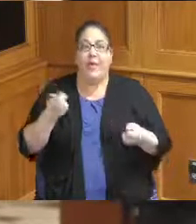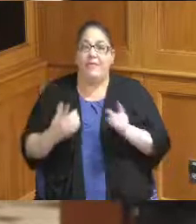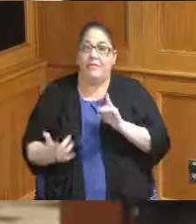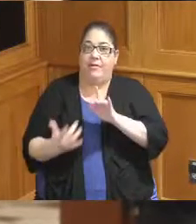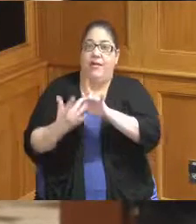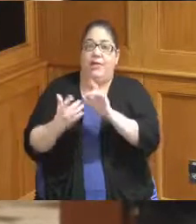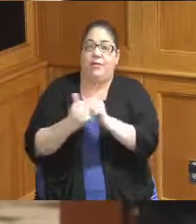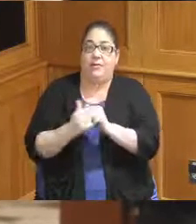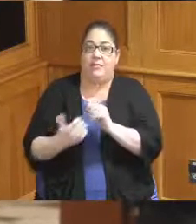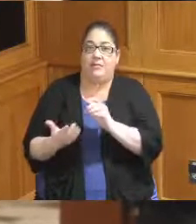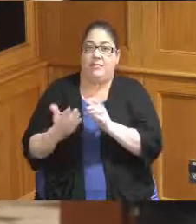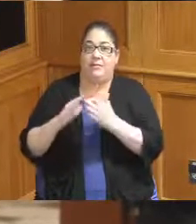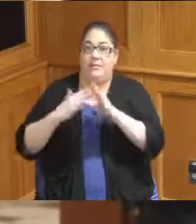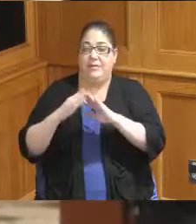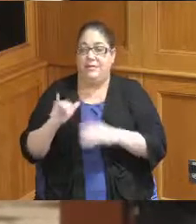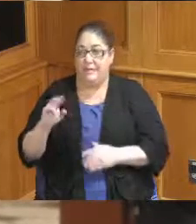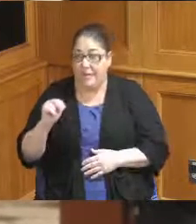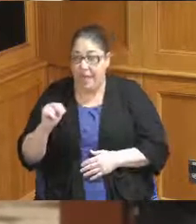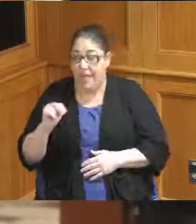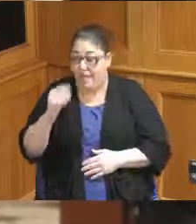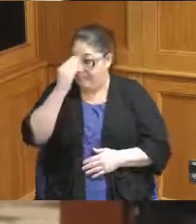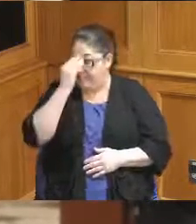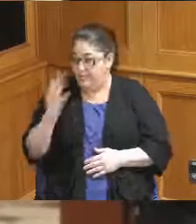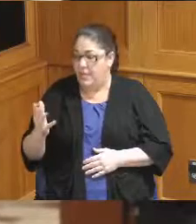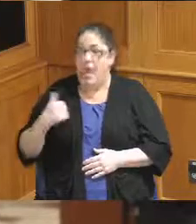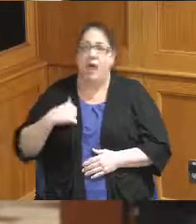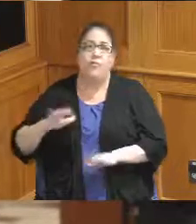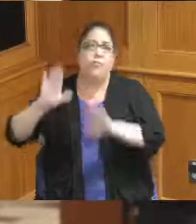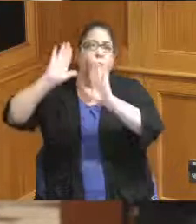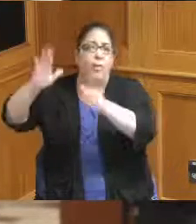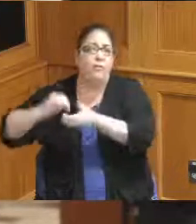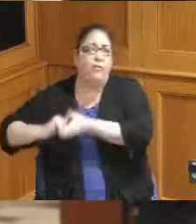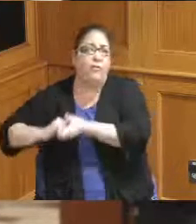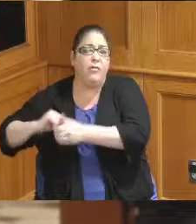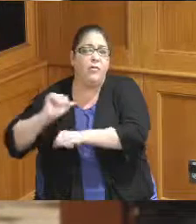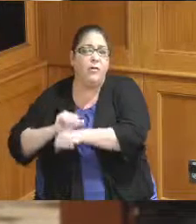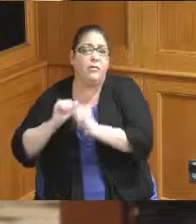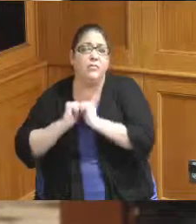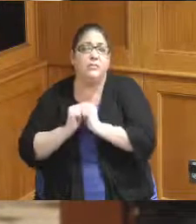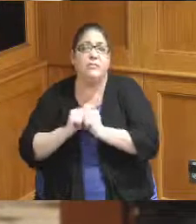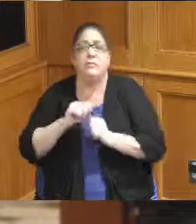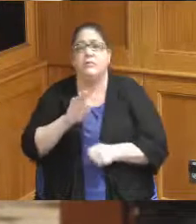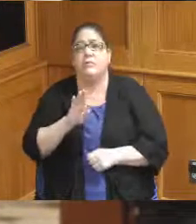city of Cincinnati and and we have a phenomenal relationship Mr beaufedra is the Director there